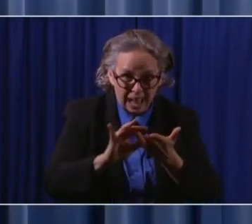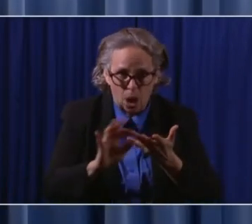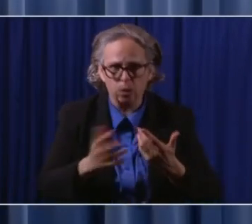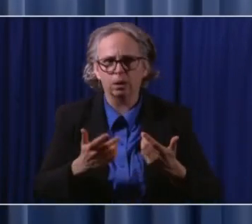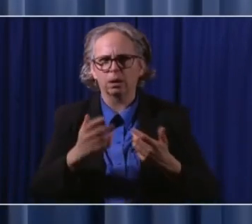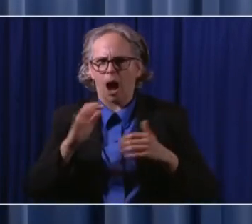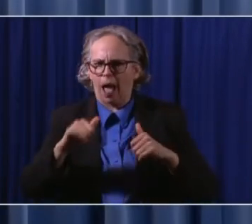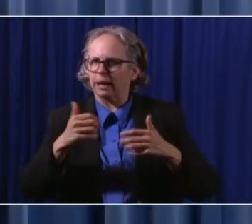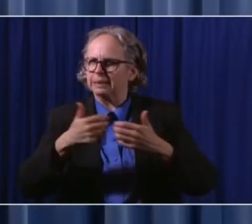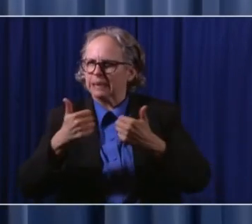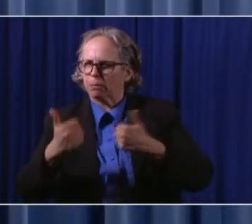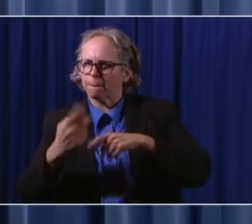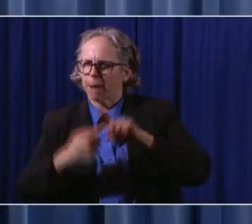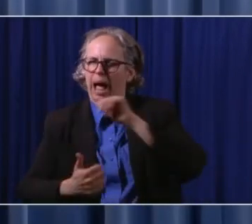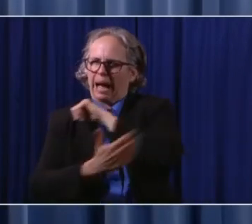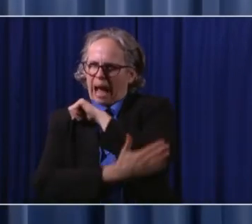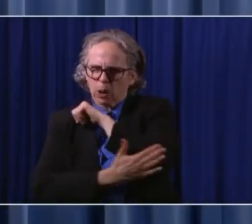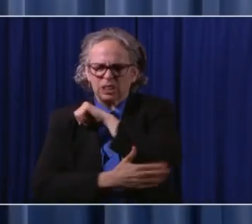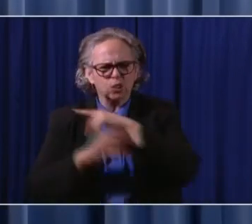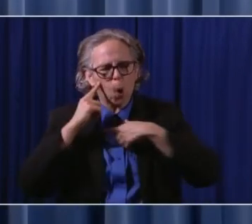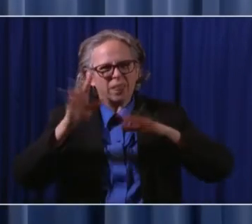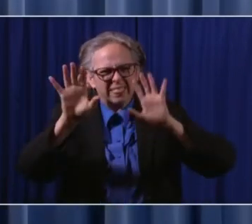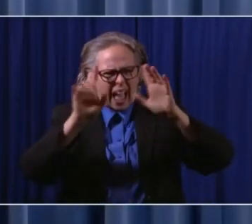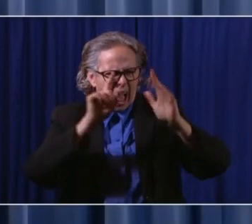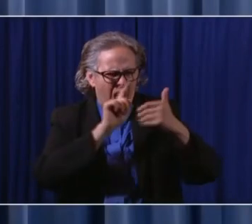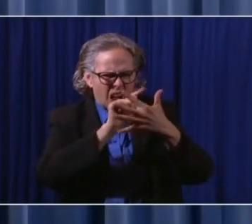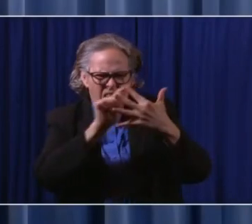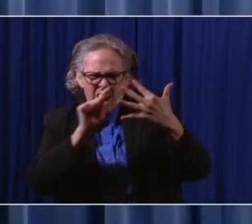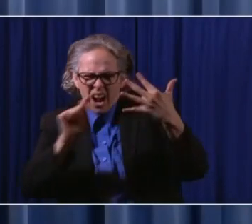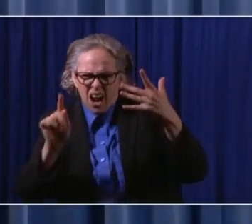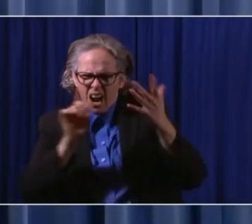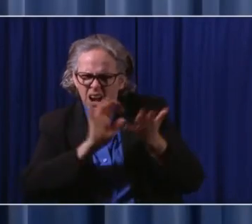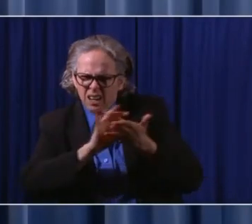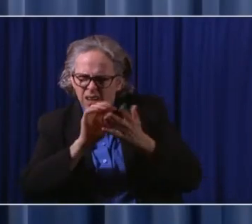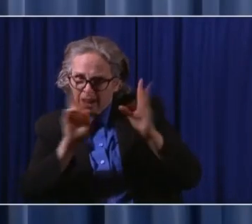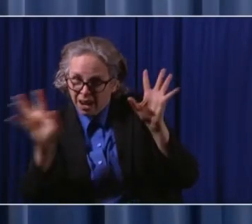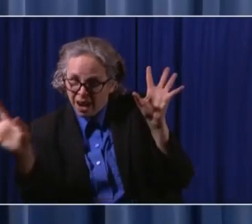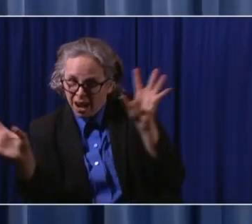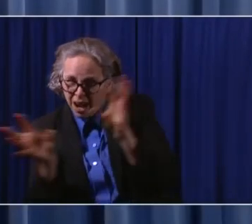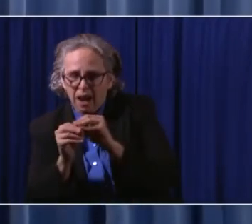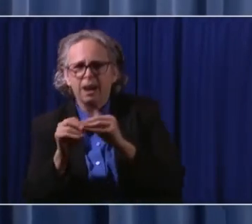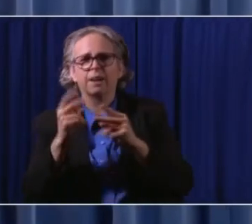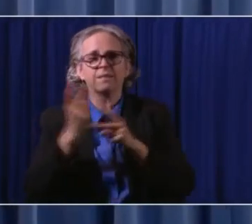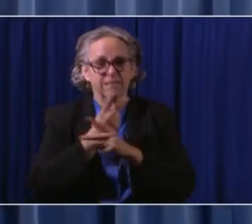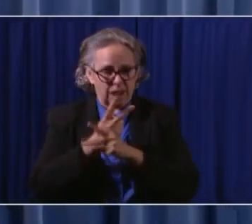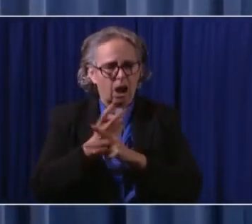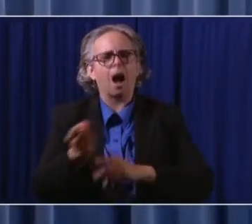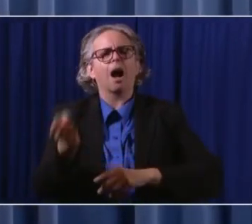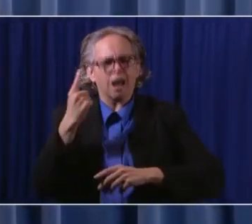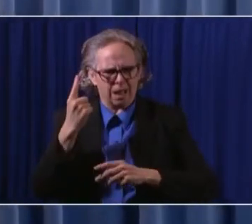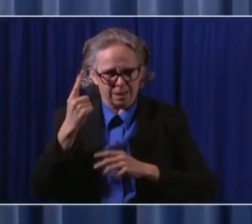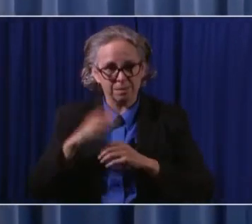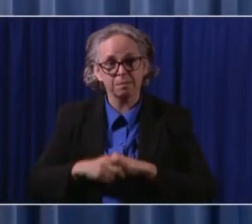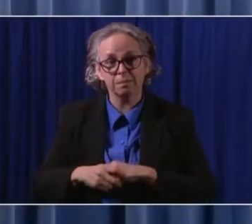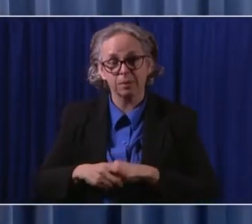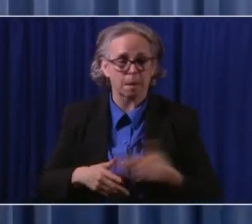TRACING, TEST PER CAPITA, AND PERCENT POSITIVITY. WE DO NOT HAVE, FOR EXAMPLE, THE TEST POSITIVITY BROKEN DOWN YET.